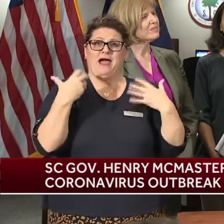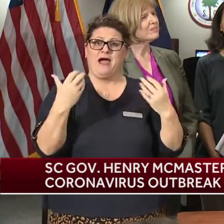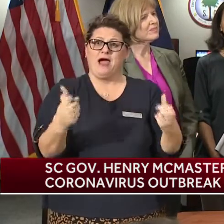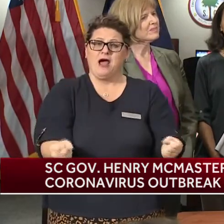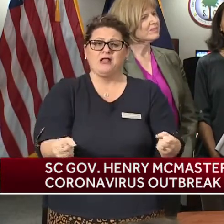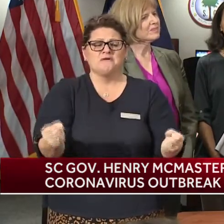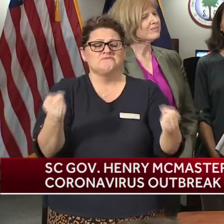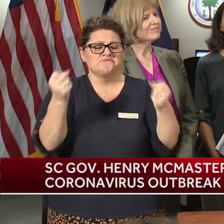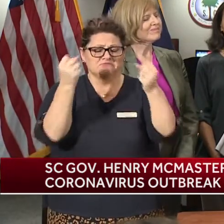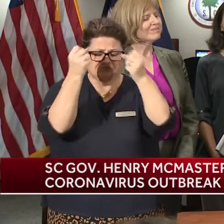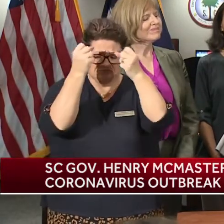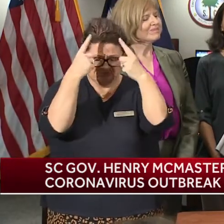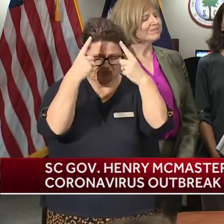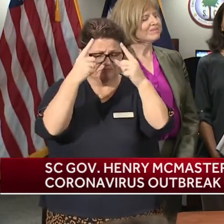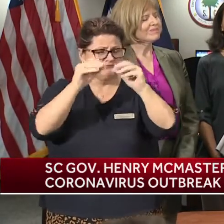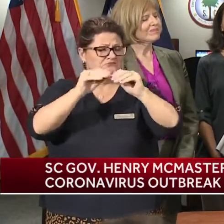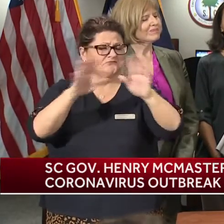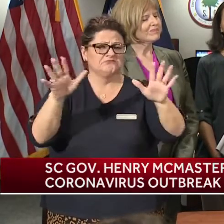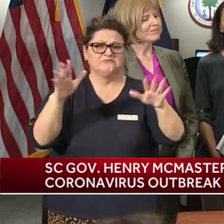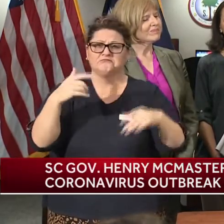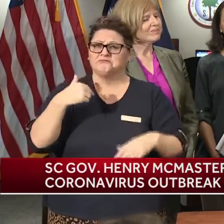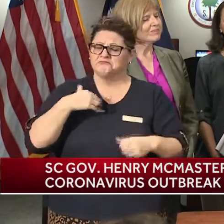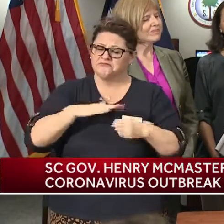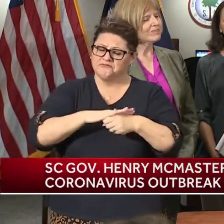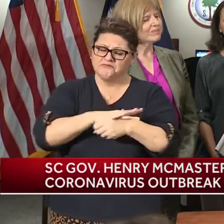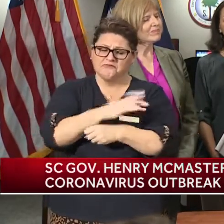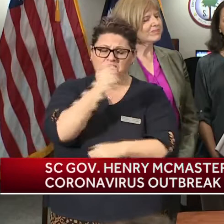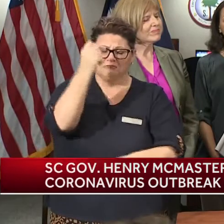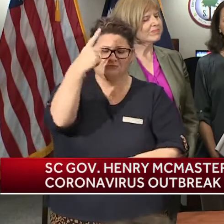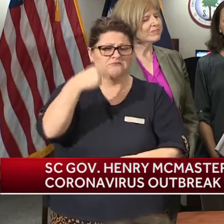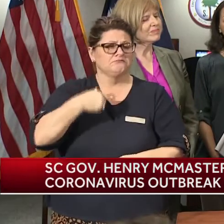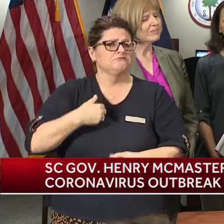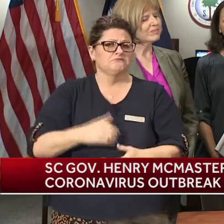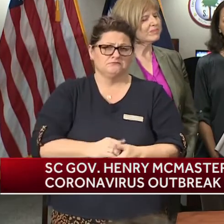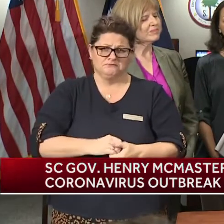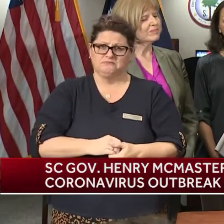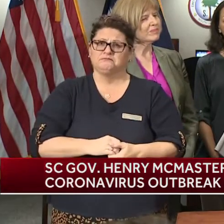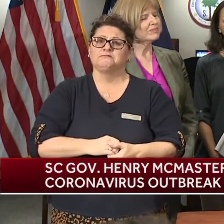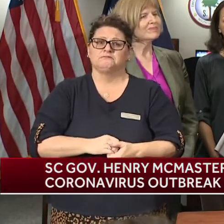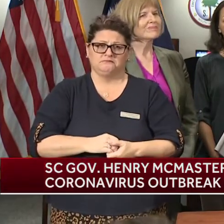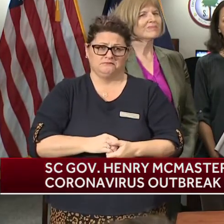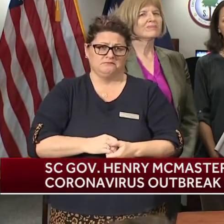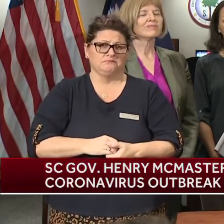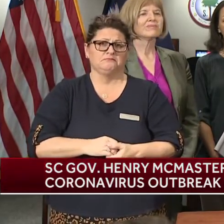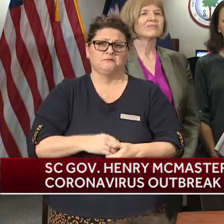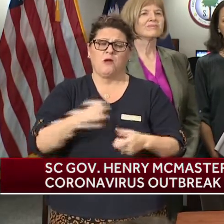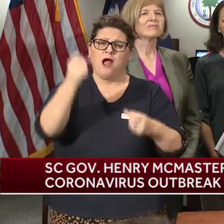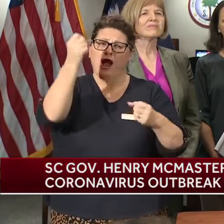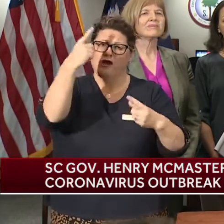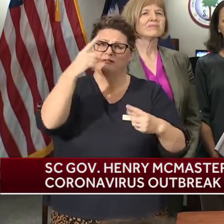OWN HEALTH. THAT IS ENTIRELY UNDERSTANDABLE UNDER THESE CIRCUMSTANCES.